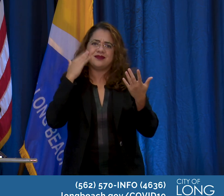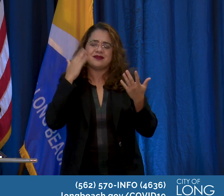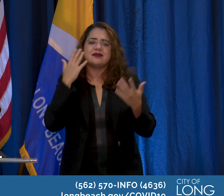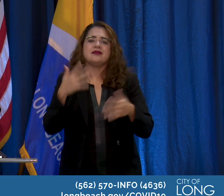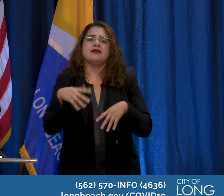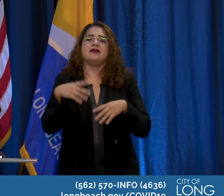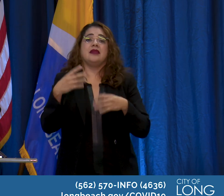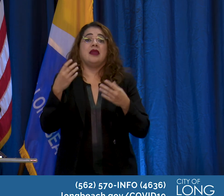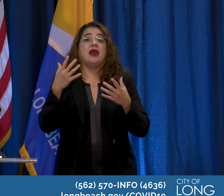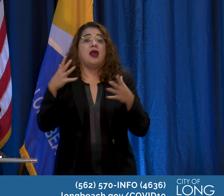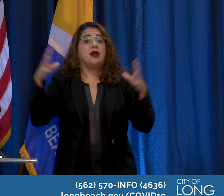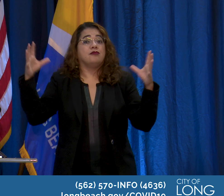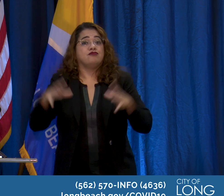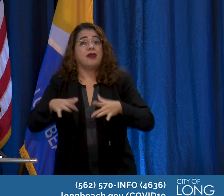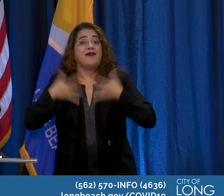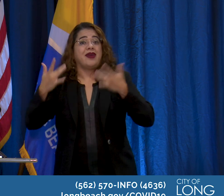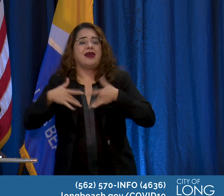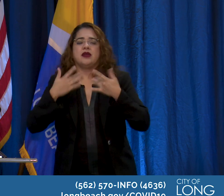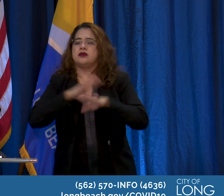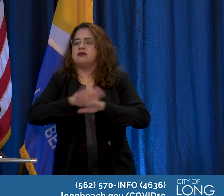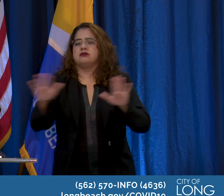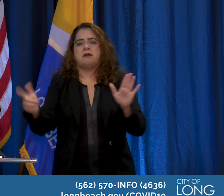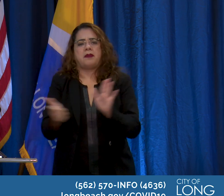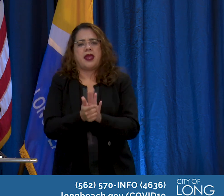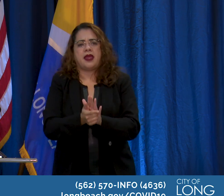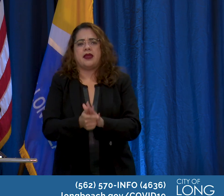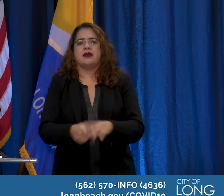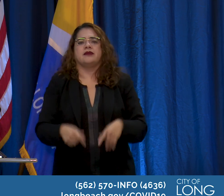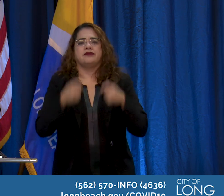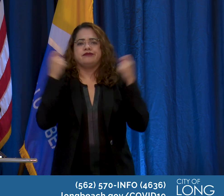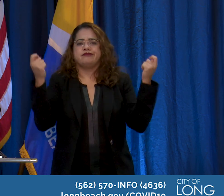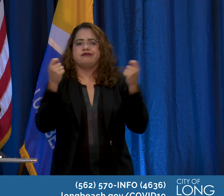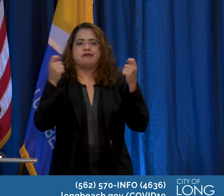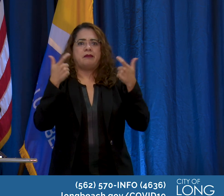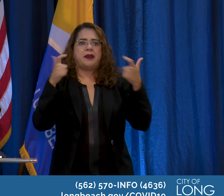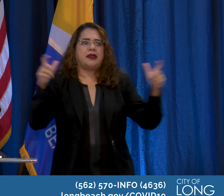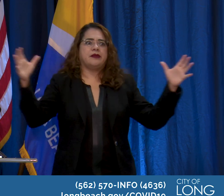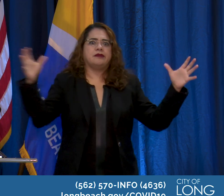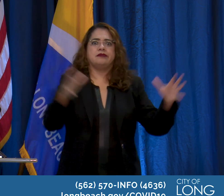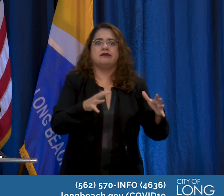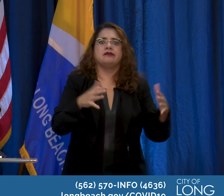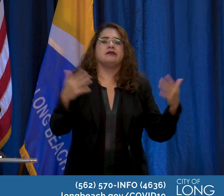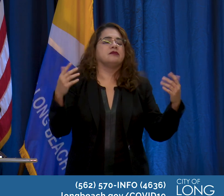But we are also recommending against regular trick or treating and trunk or treating as